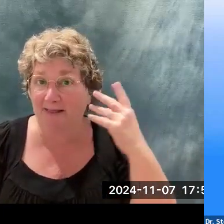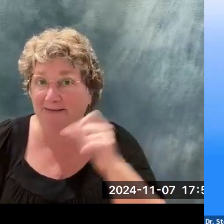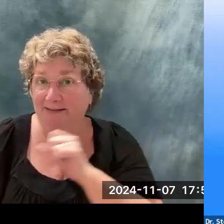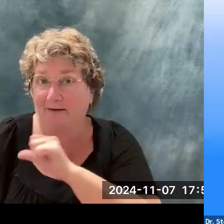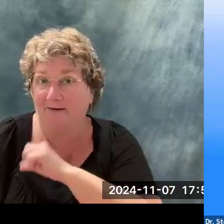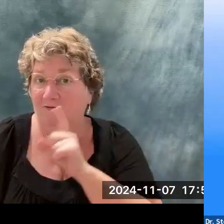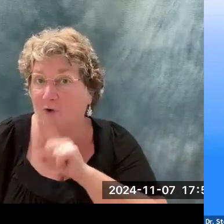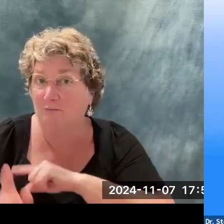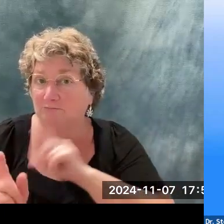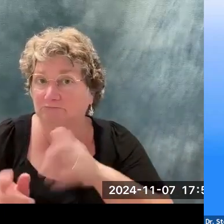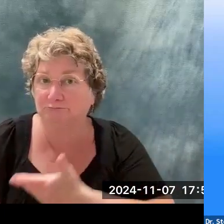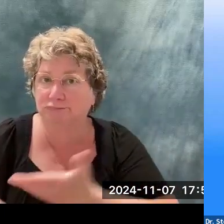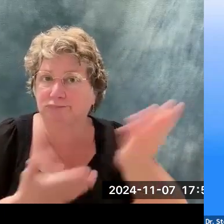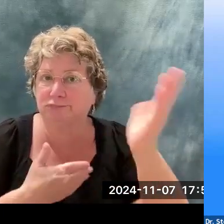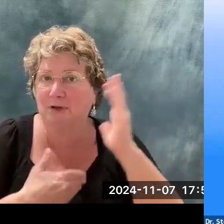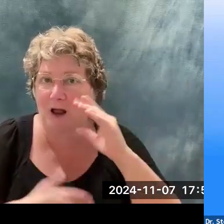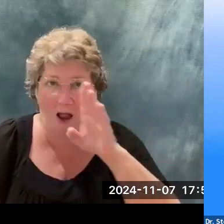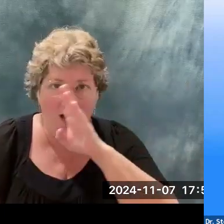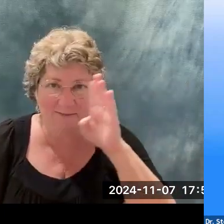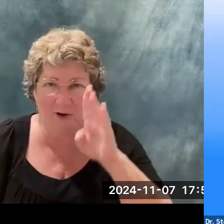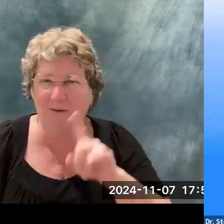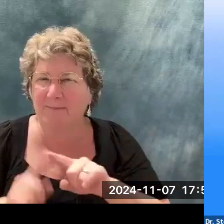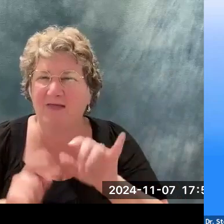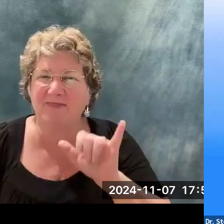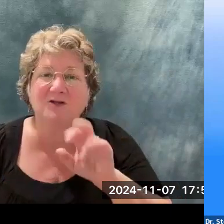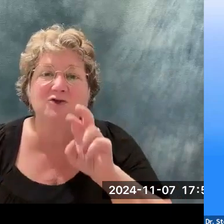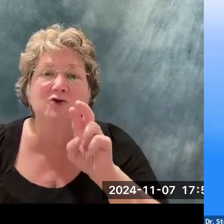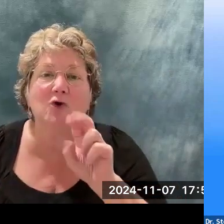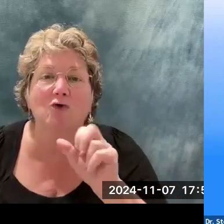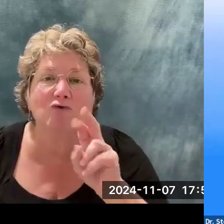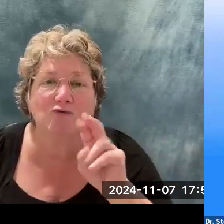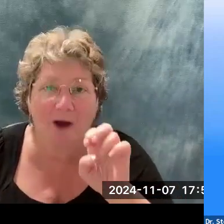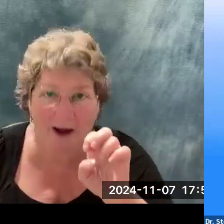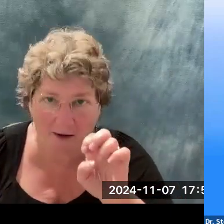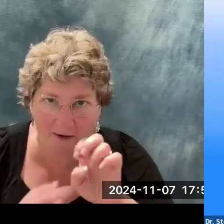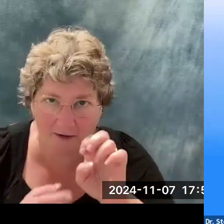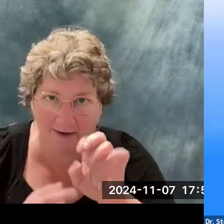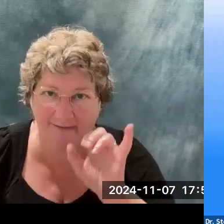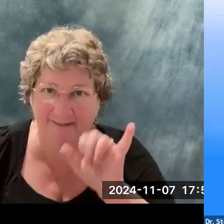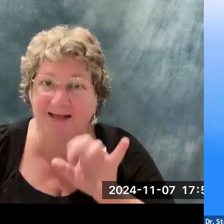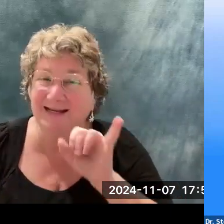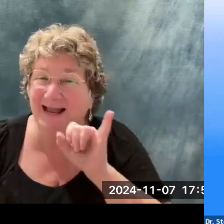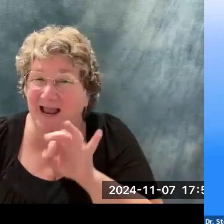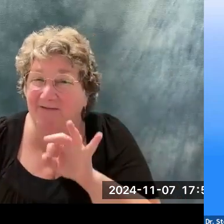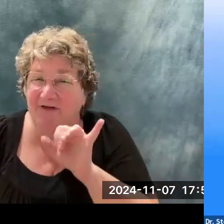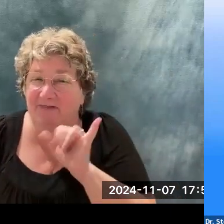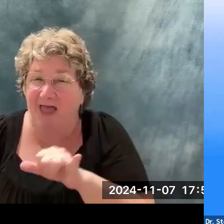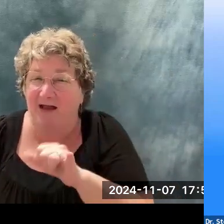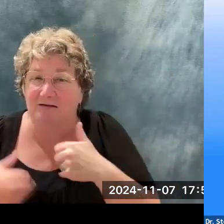because that youth may really need a higher level of care or something is really escalating to the